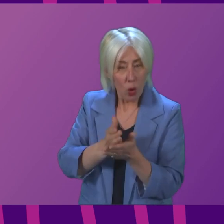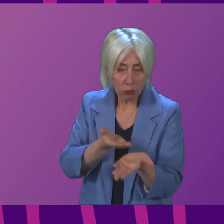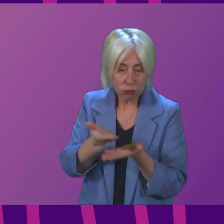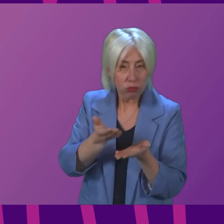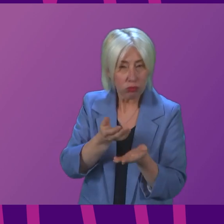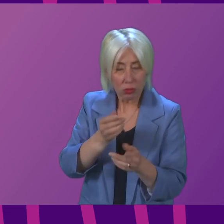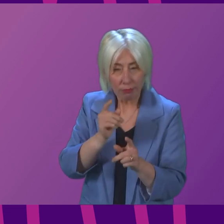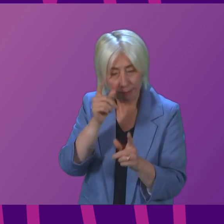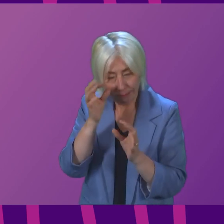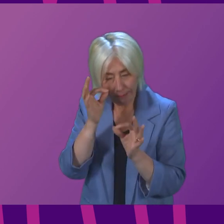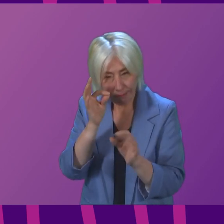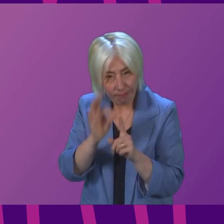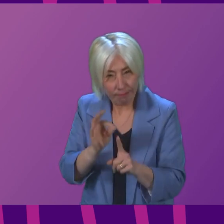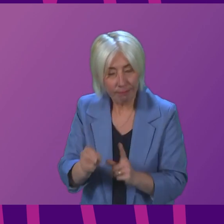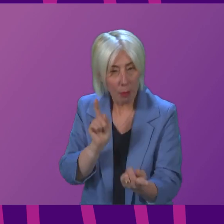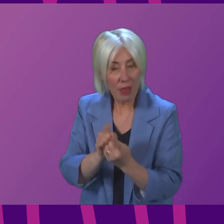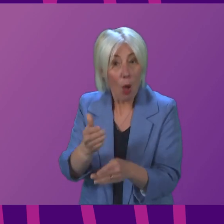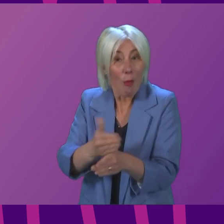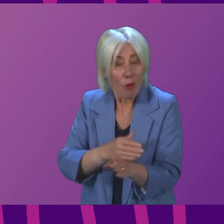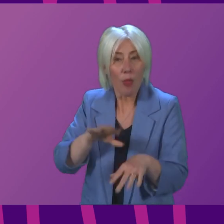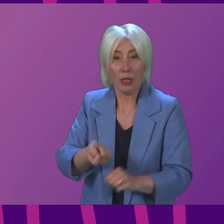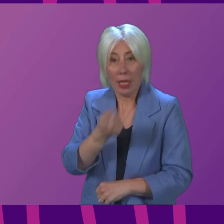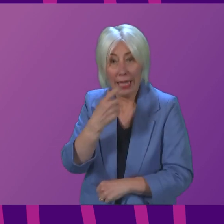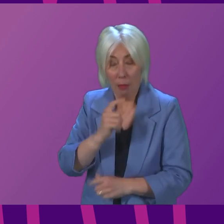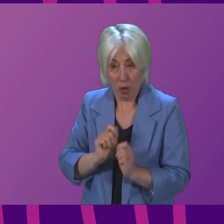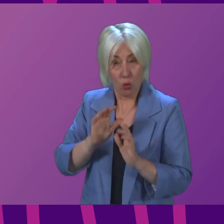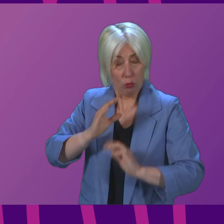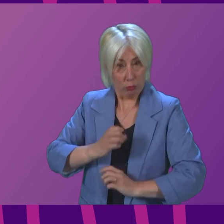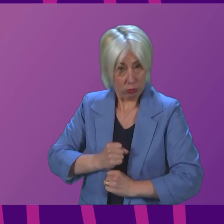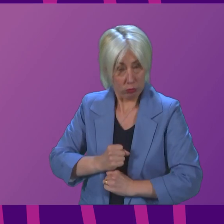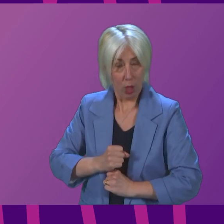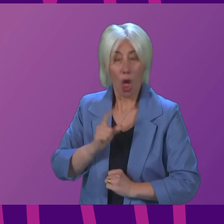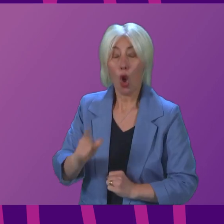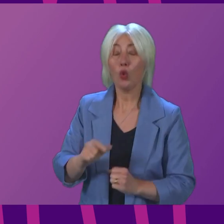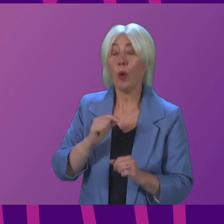Will the First Minister commit to a similar inquiry to that which has been announced by